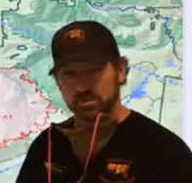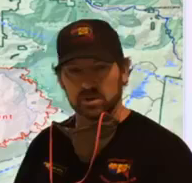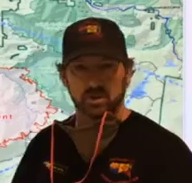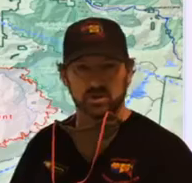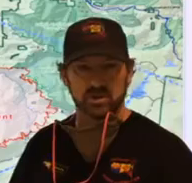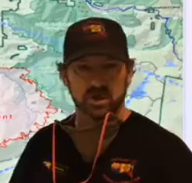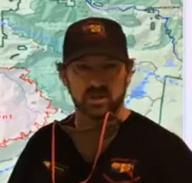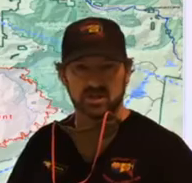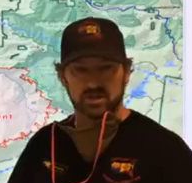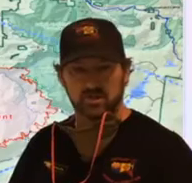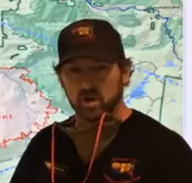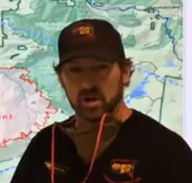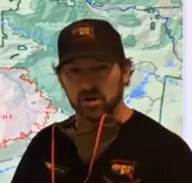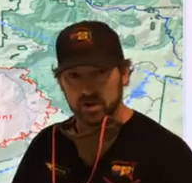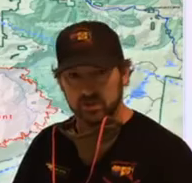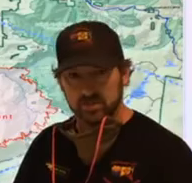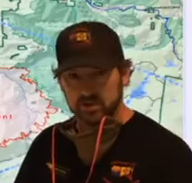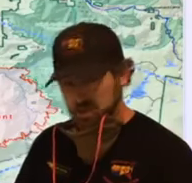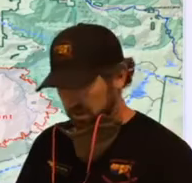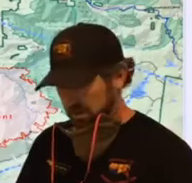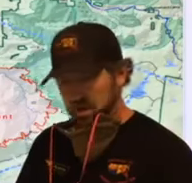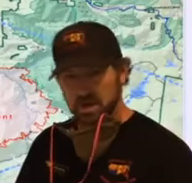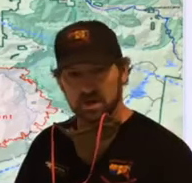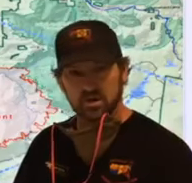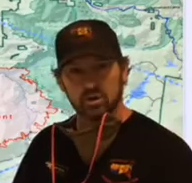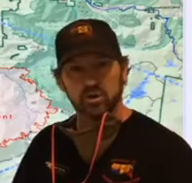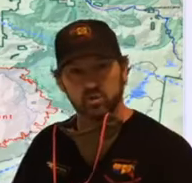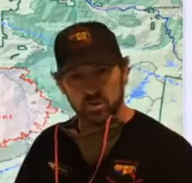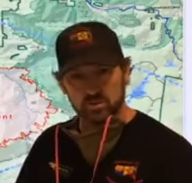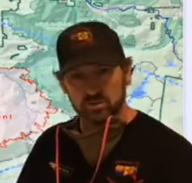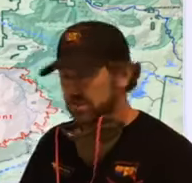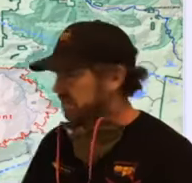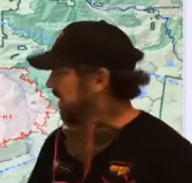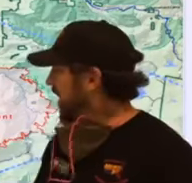would include uh some of our helicopters uh our drones